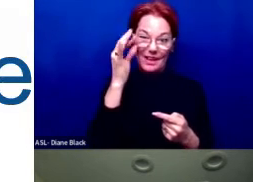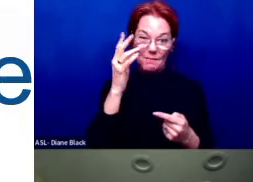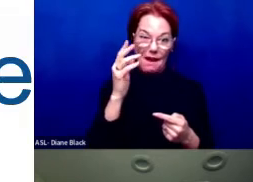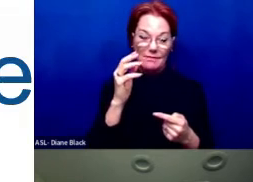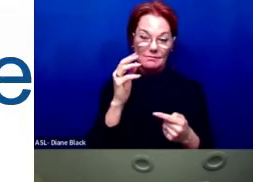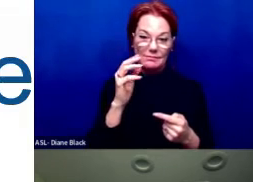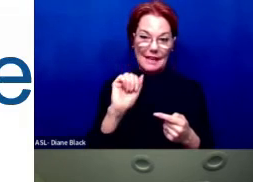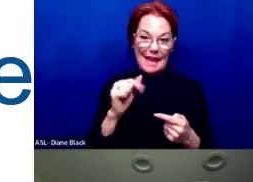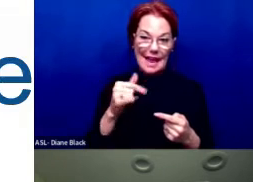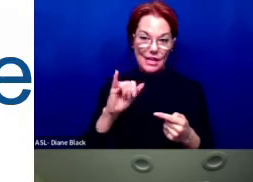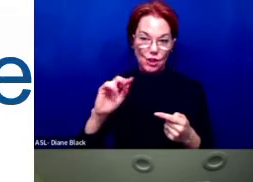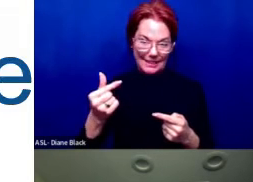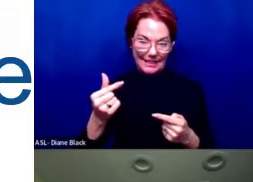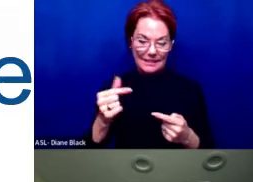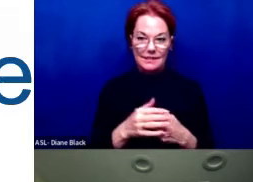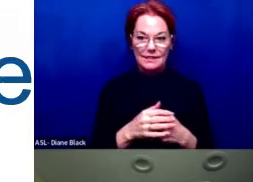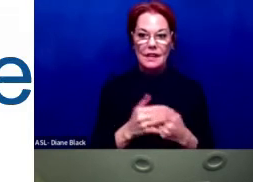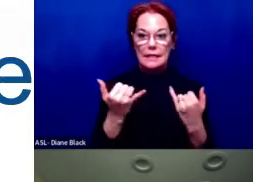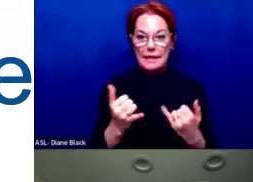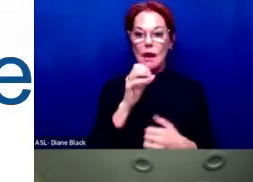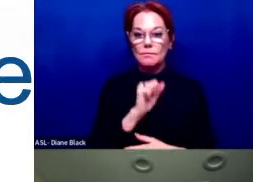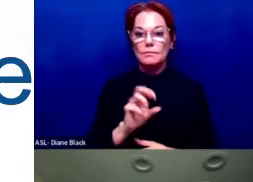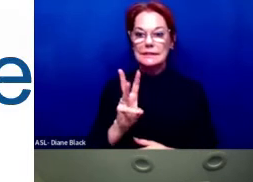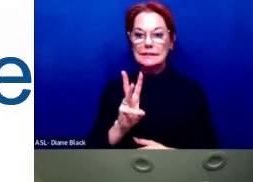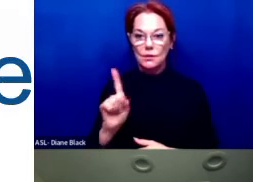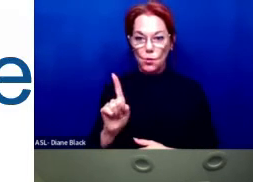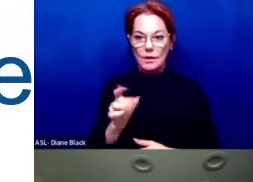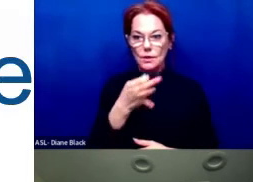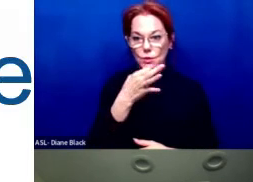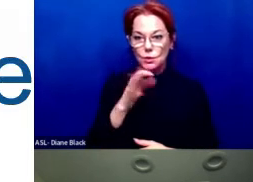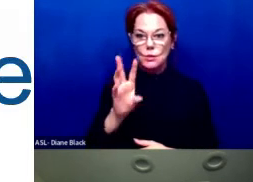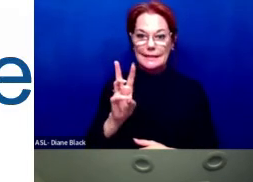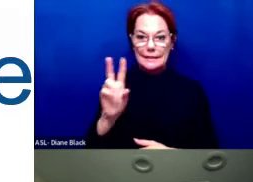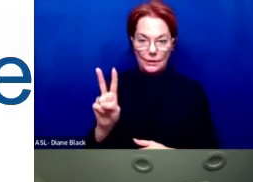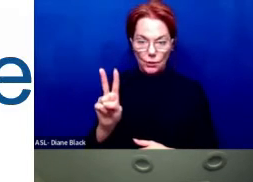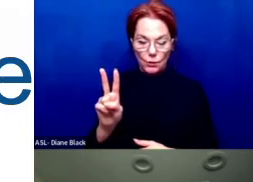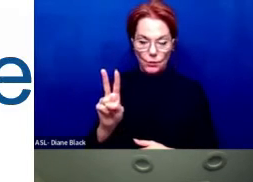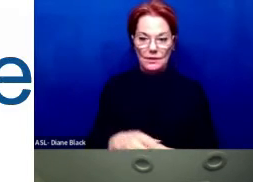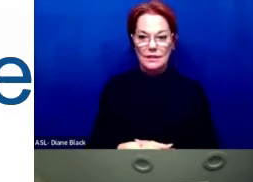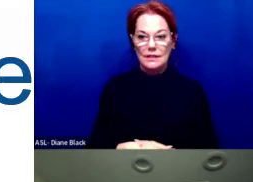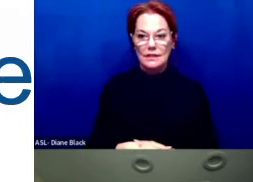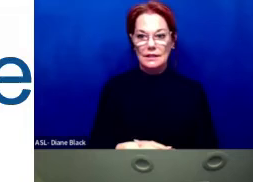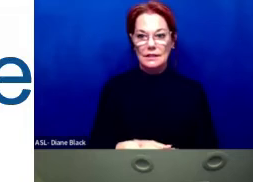now I'm 61. I'm gonna be 62 in a couple of months. So you know, it's becoming more of more of an